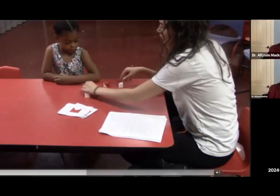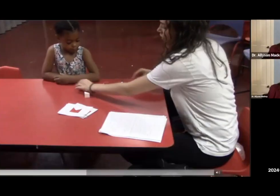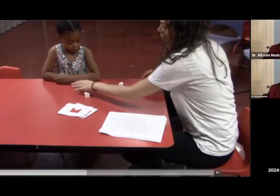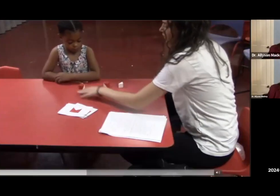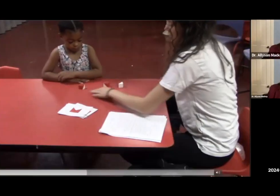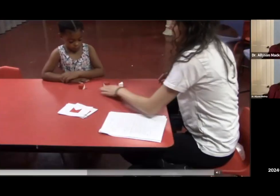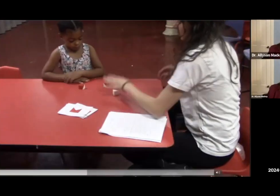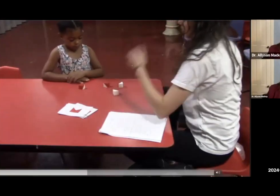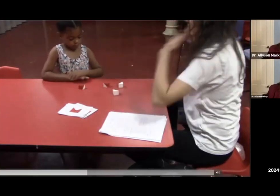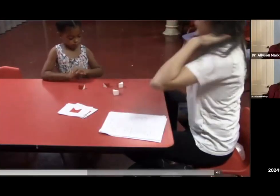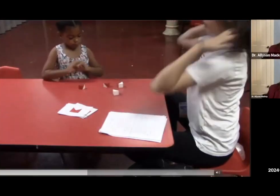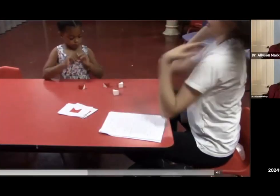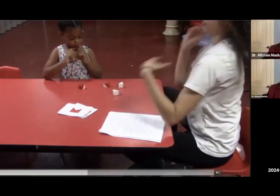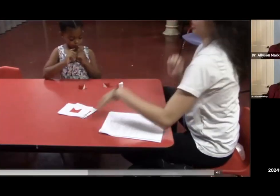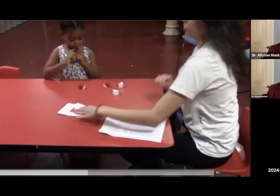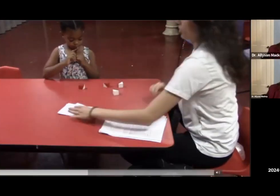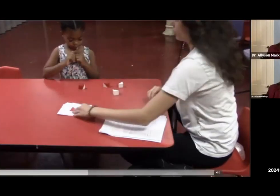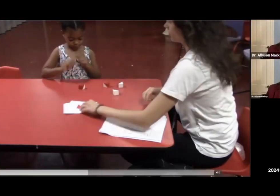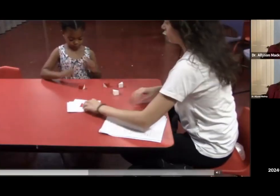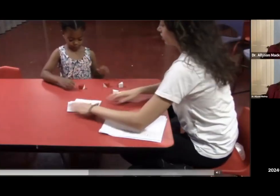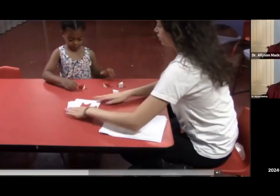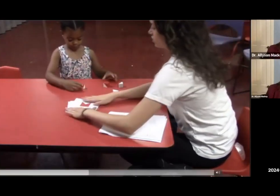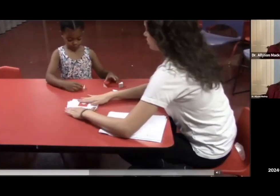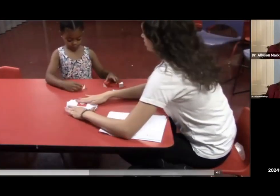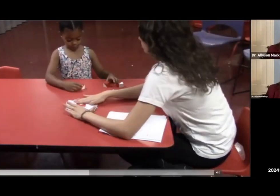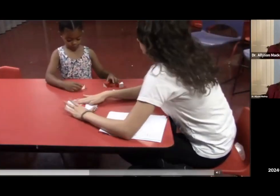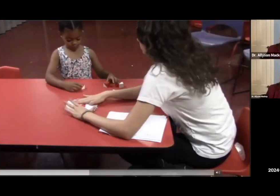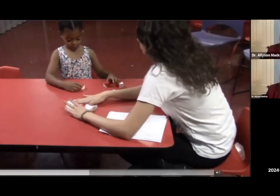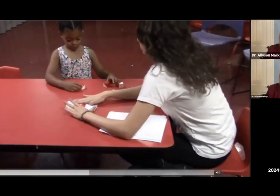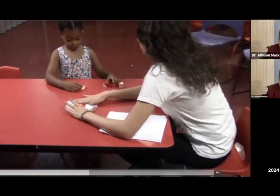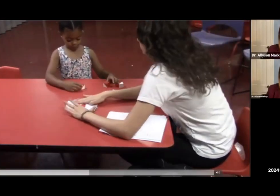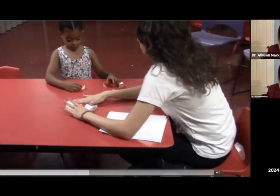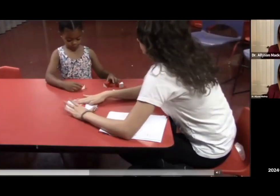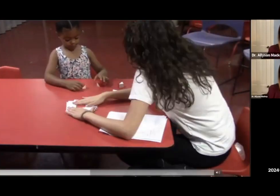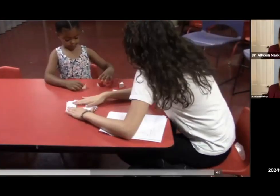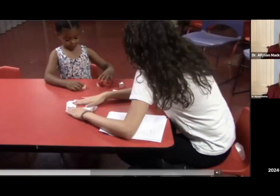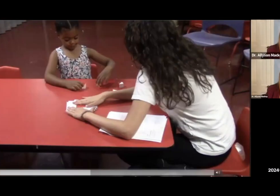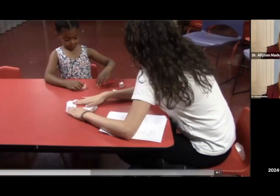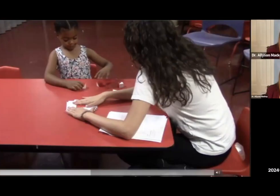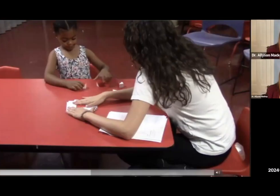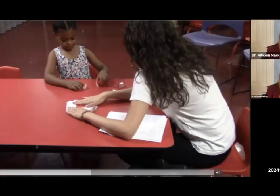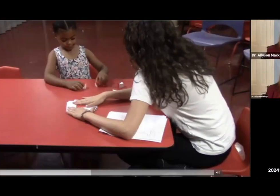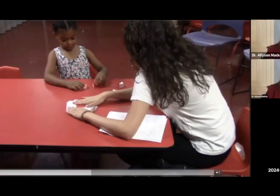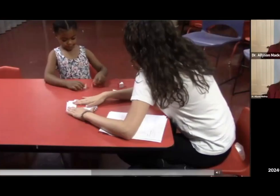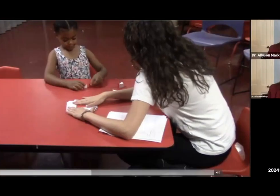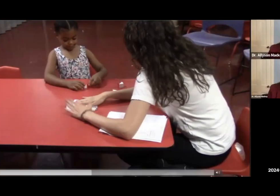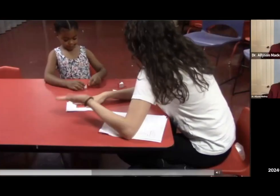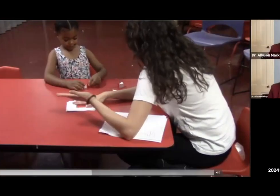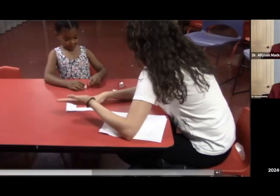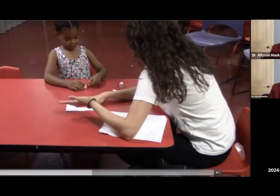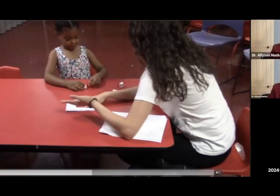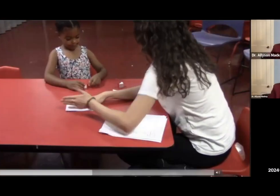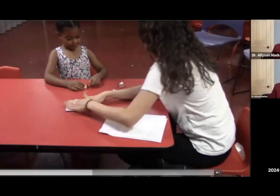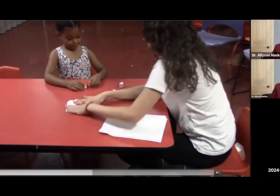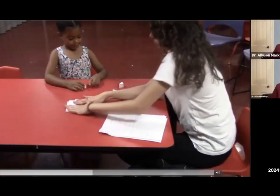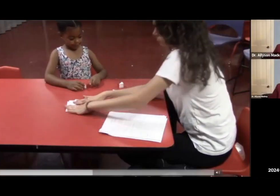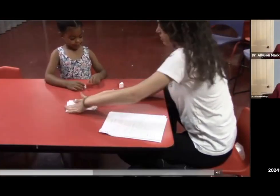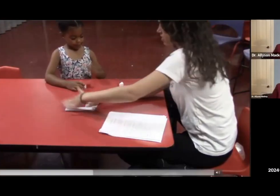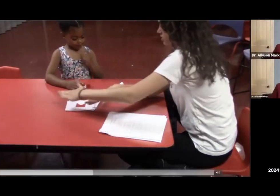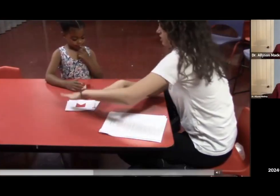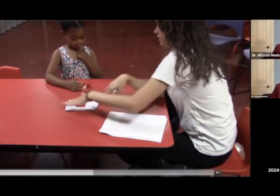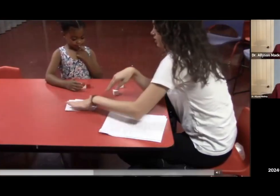we can put these together why don't we start yeah with this top row that's right and then